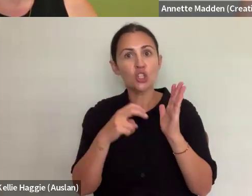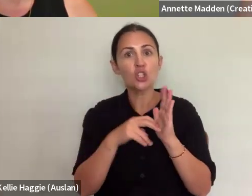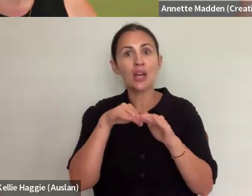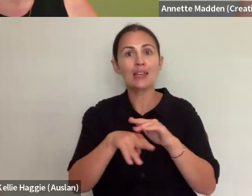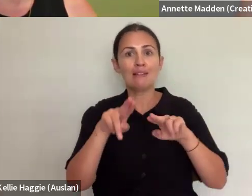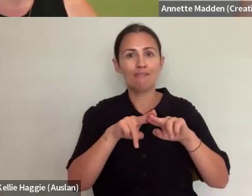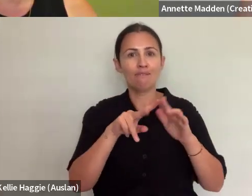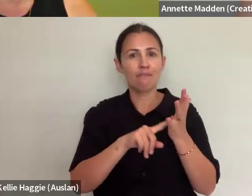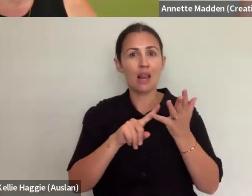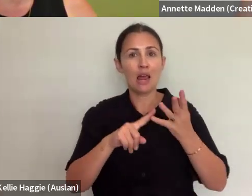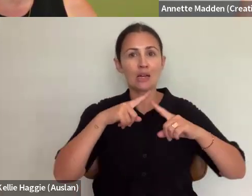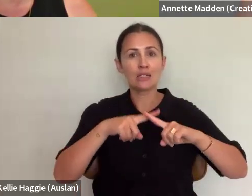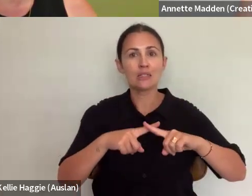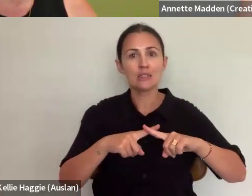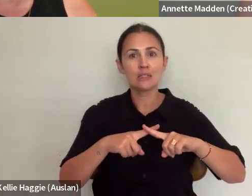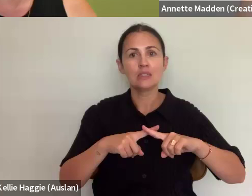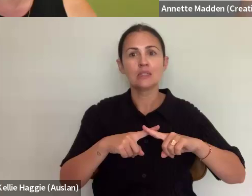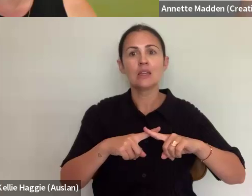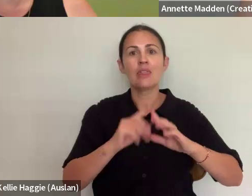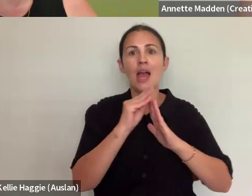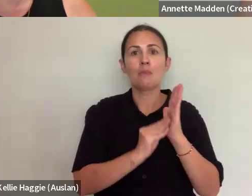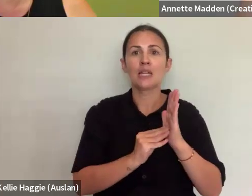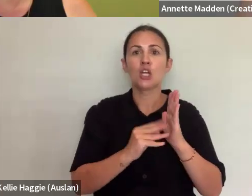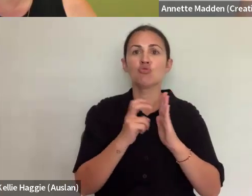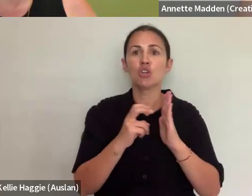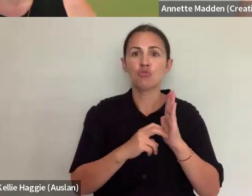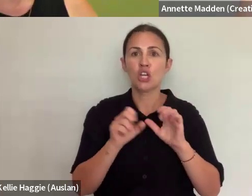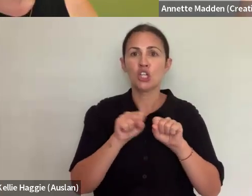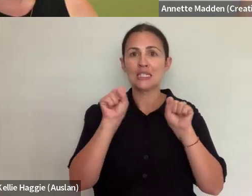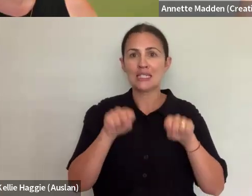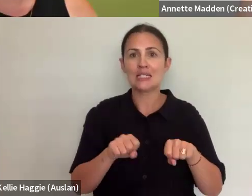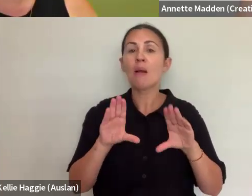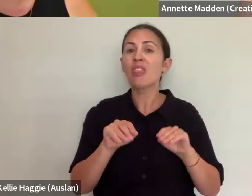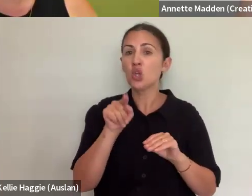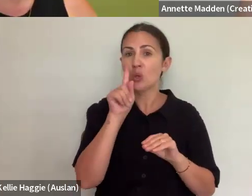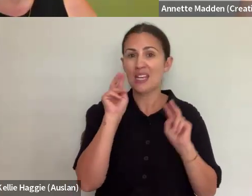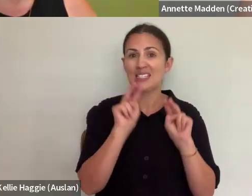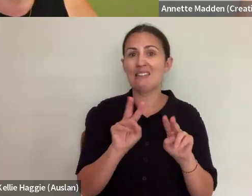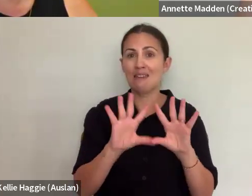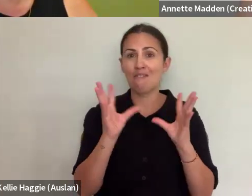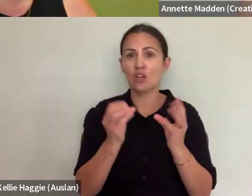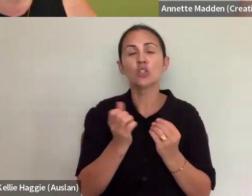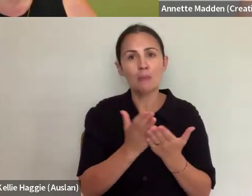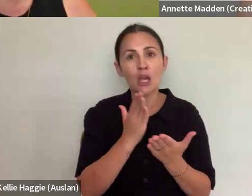with the person that is managing that contract, and talk to them about how that can be resolved